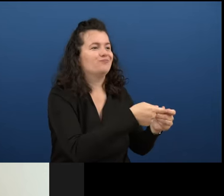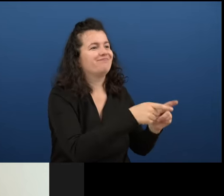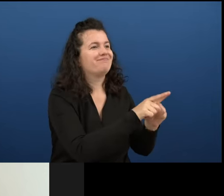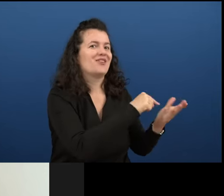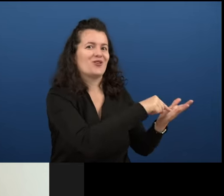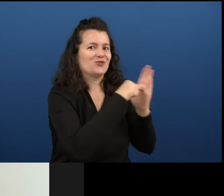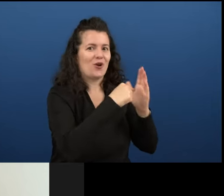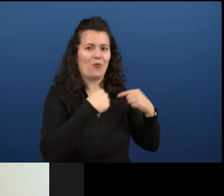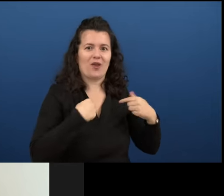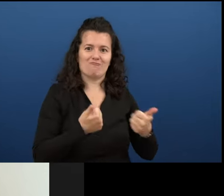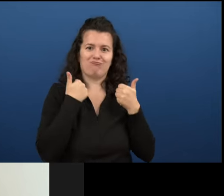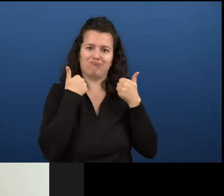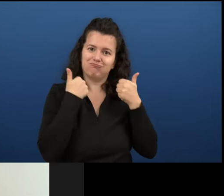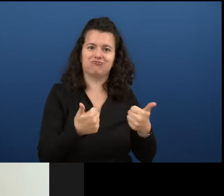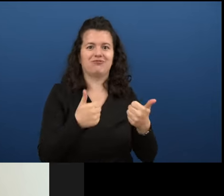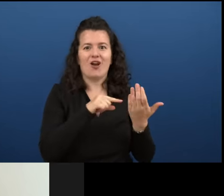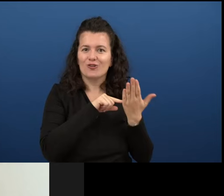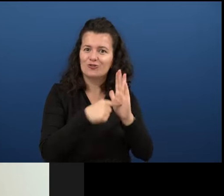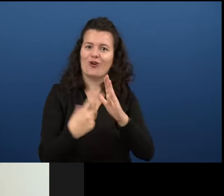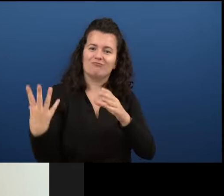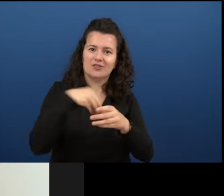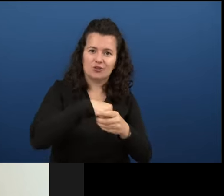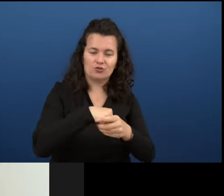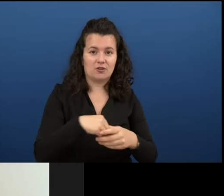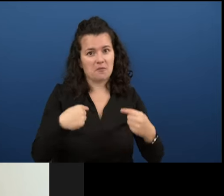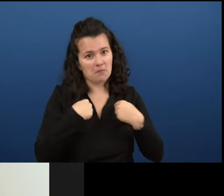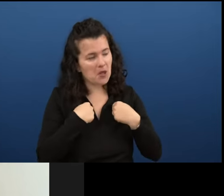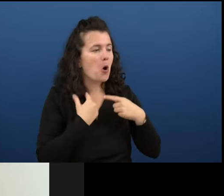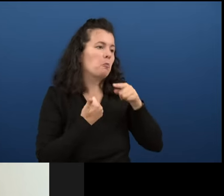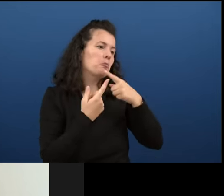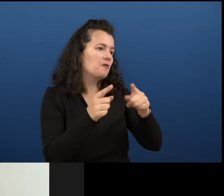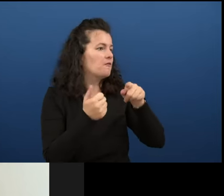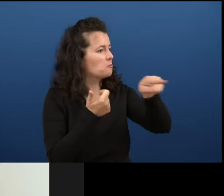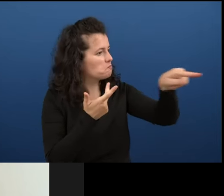with other like minded organizations. I also encourage other organizations in Kenya to